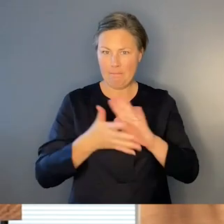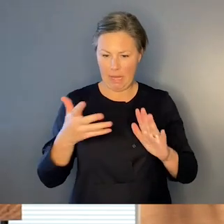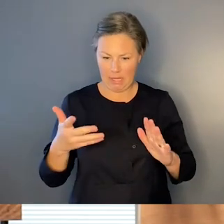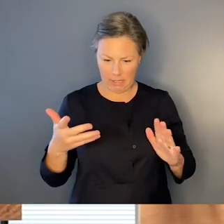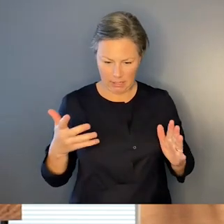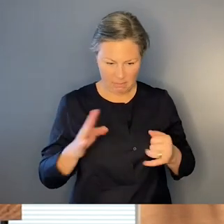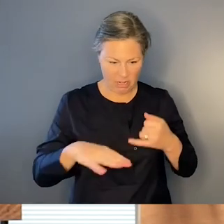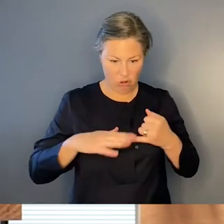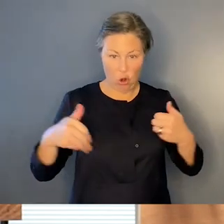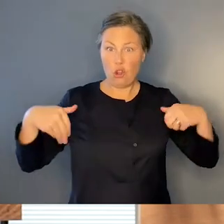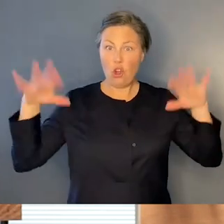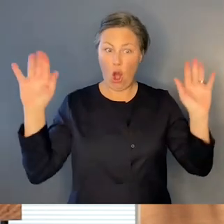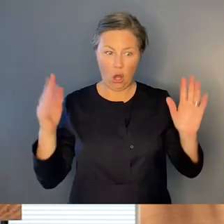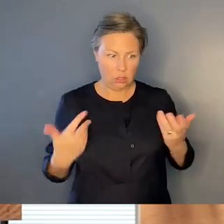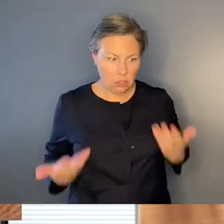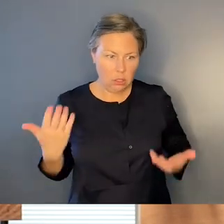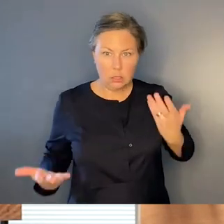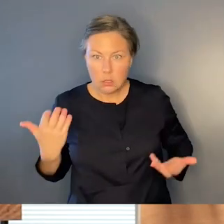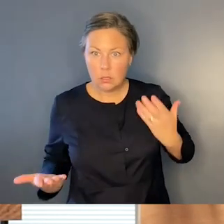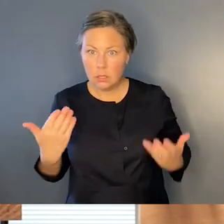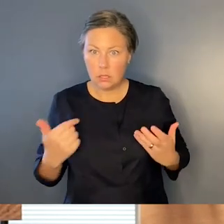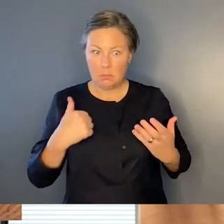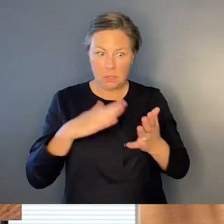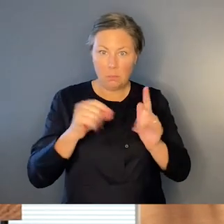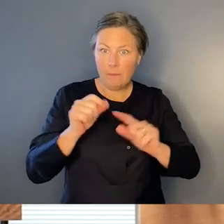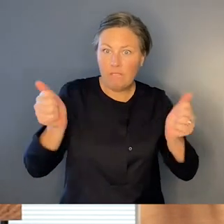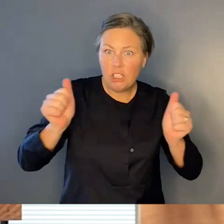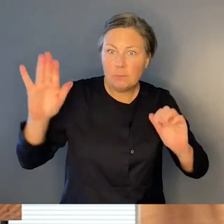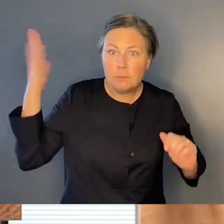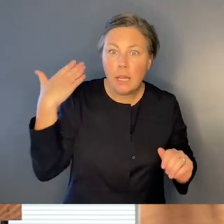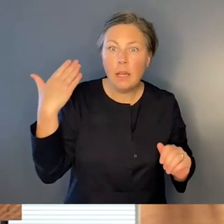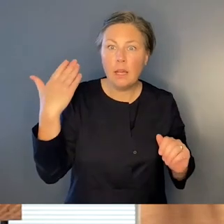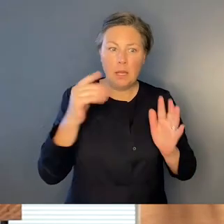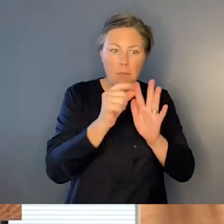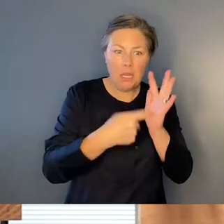to understand whether they're going through perimenopause or menopause.